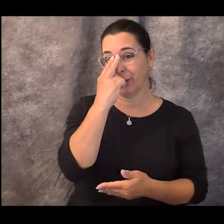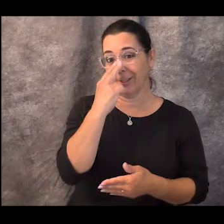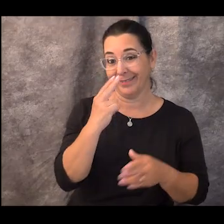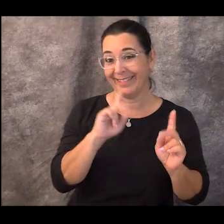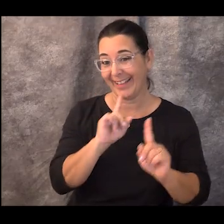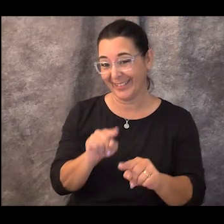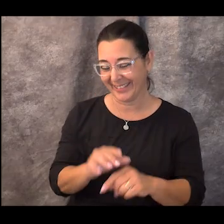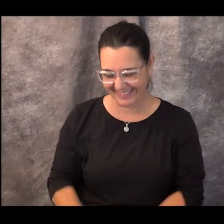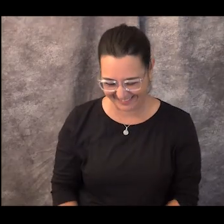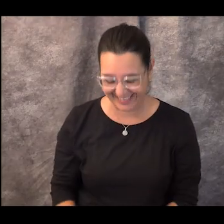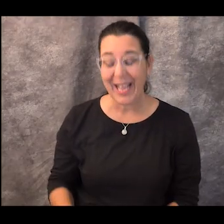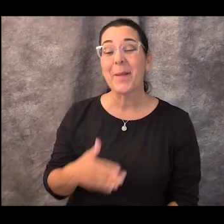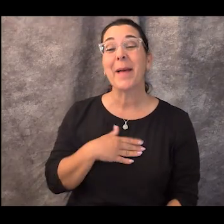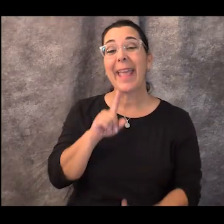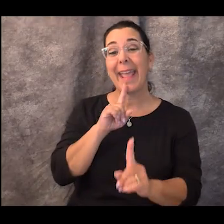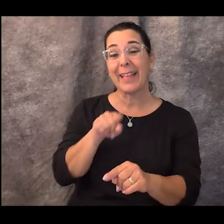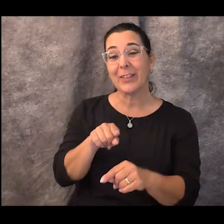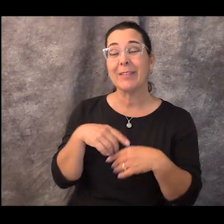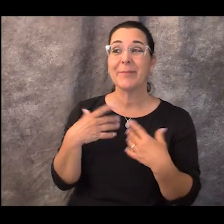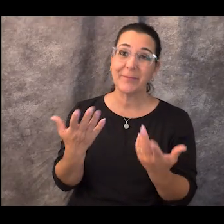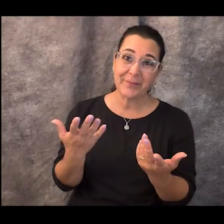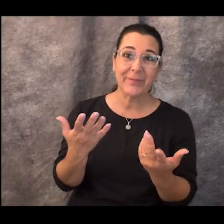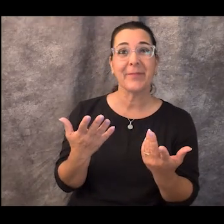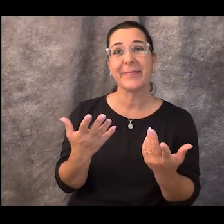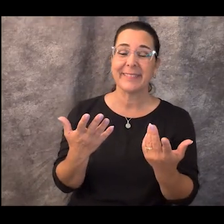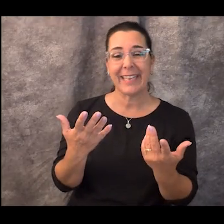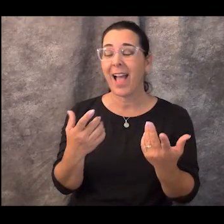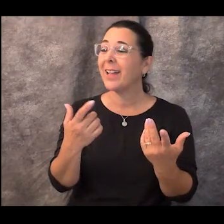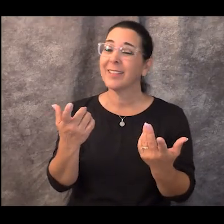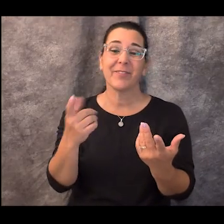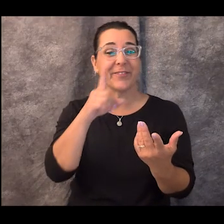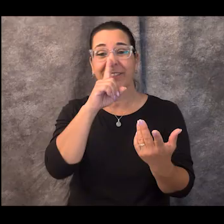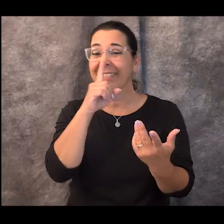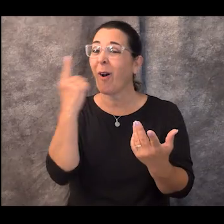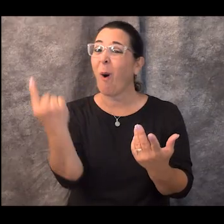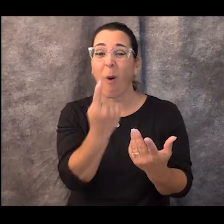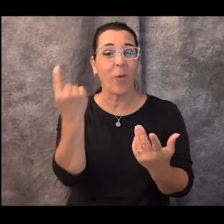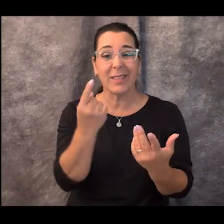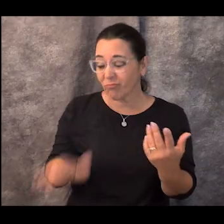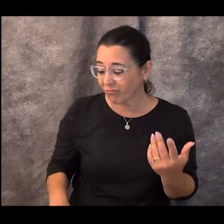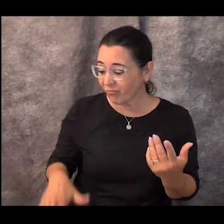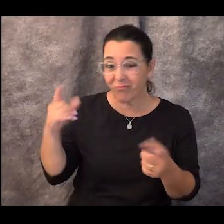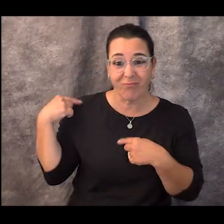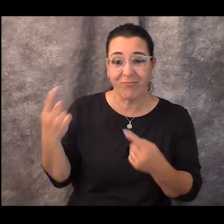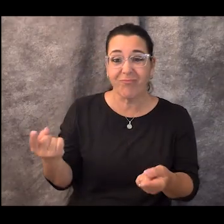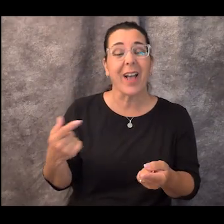this question, Eric, it's that I have always been that person. And it's a really good point.